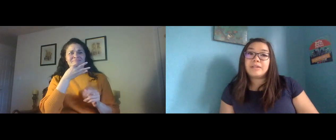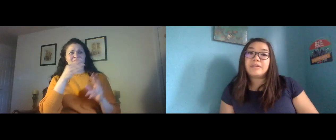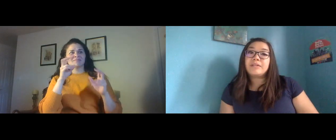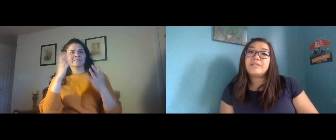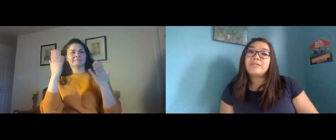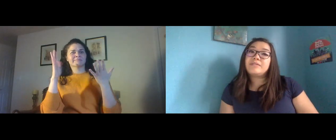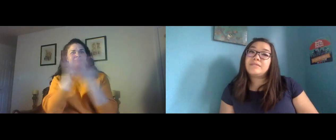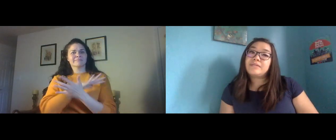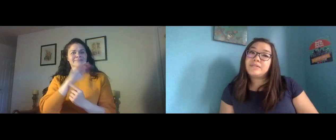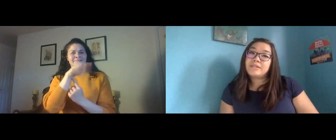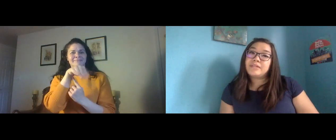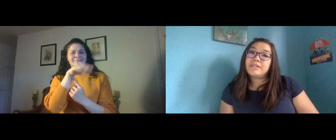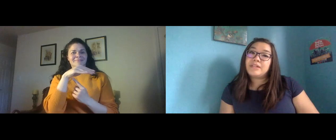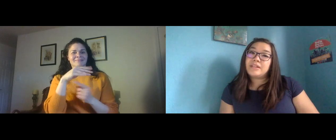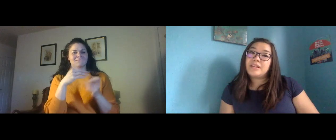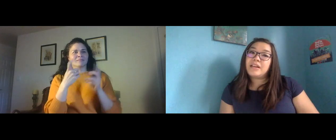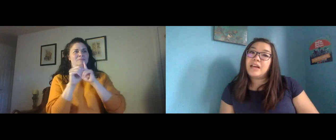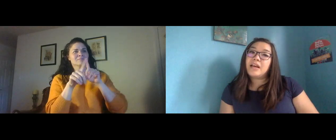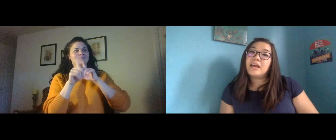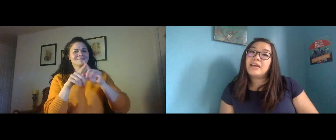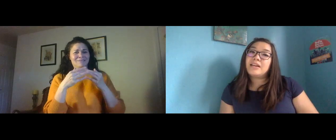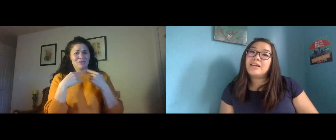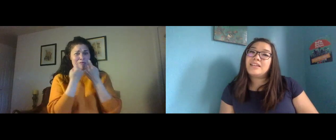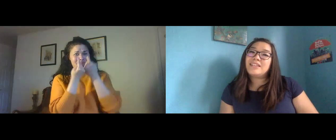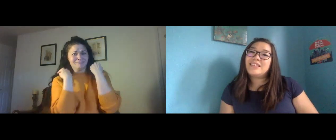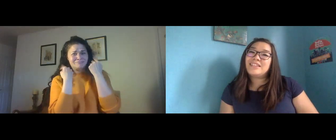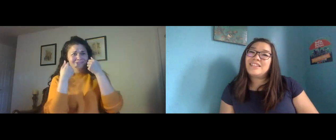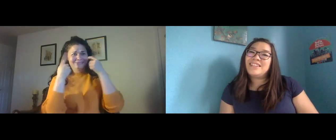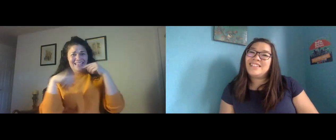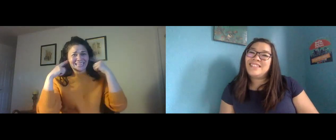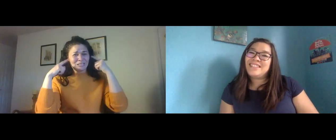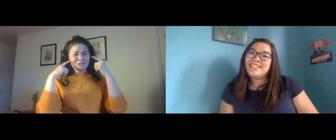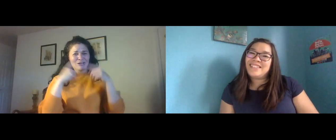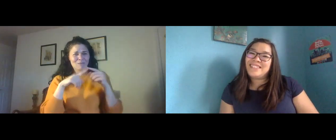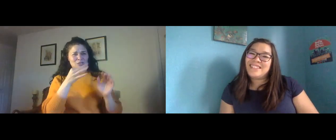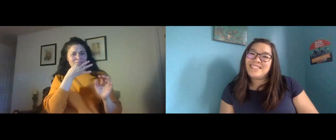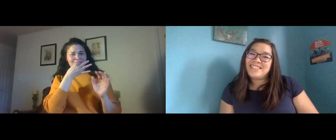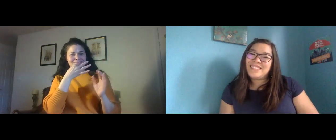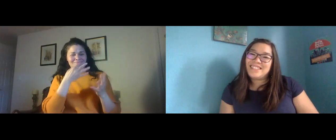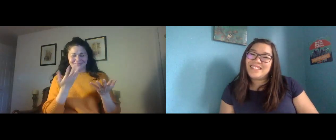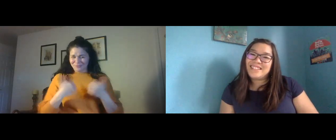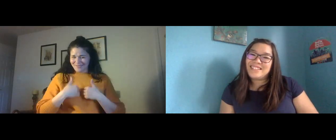was because I actually was instead really adept at passing their tests, figuring out some way to answer their questions or tasks